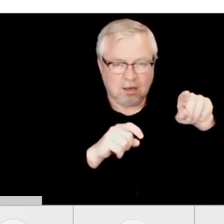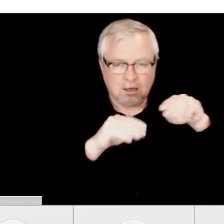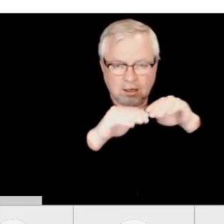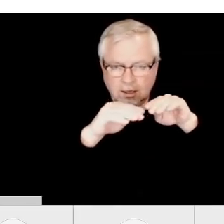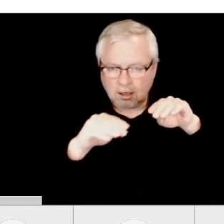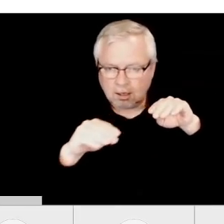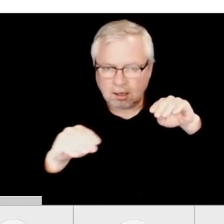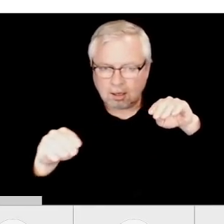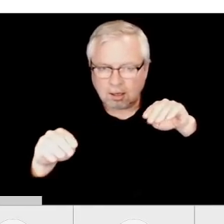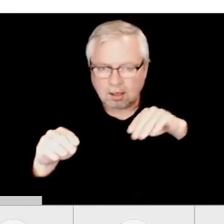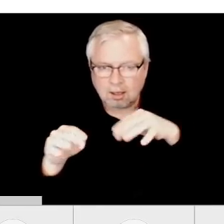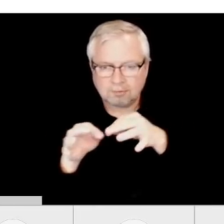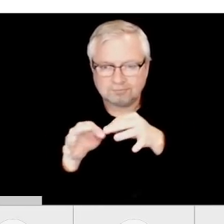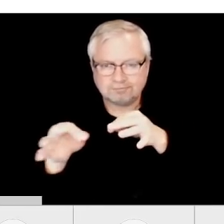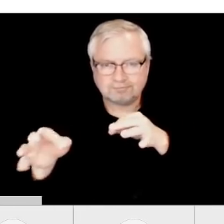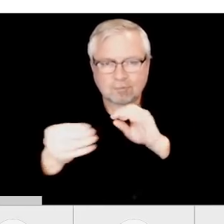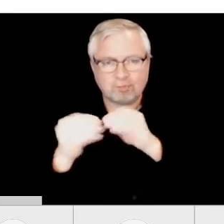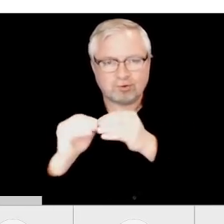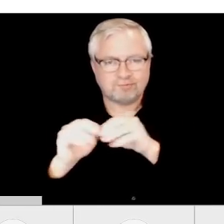Maybe that's [indiscernible] surprise.